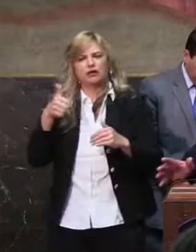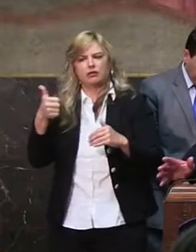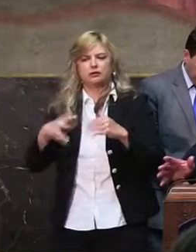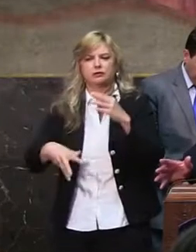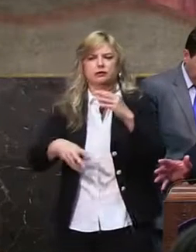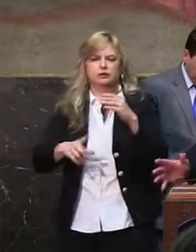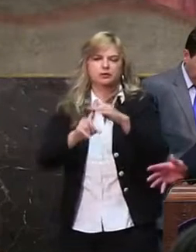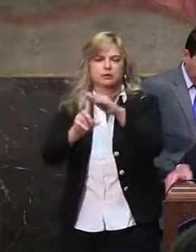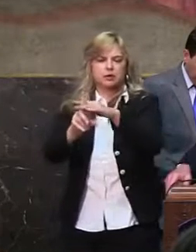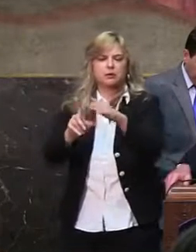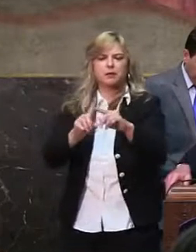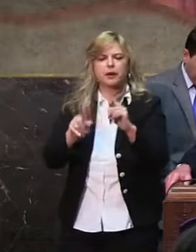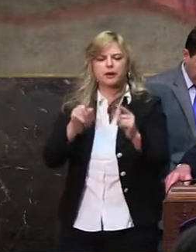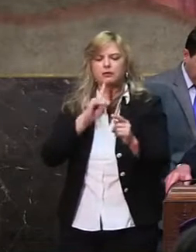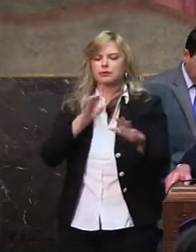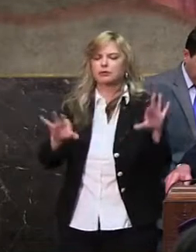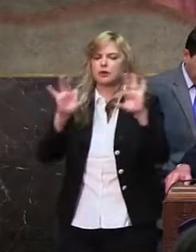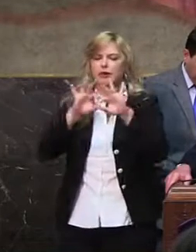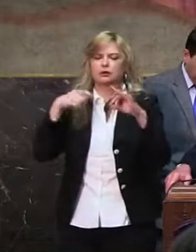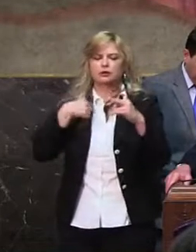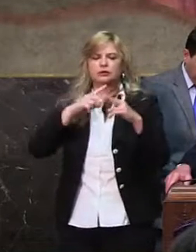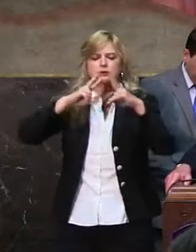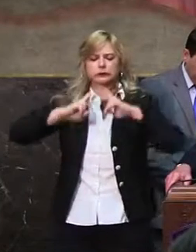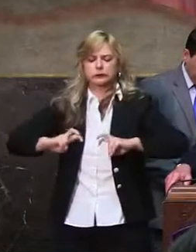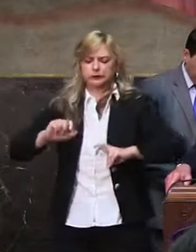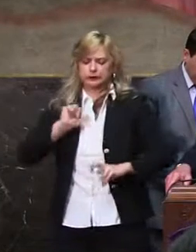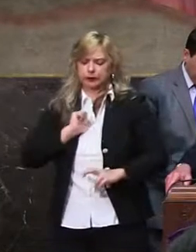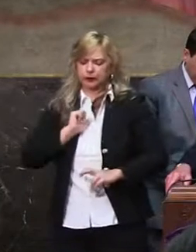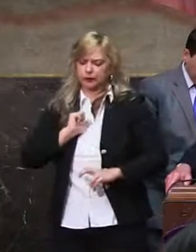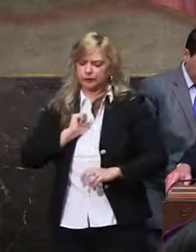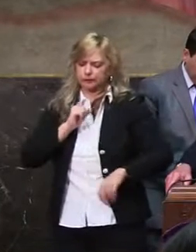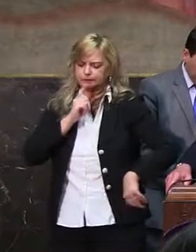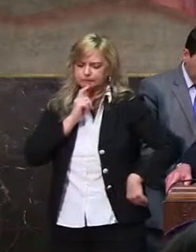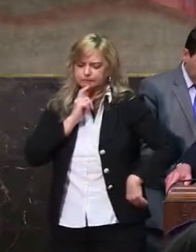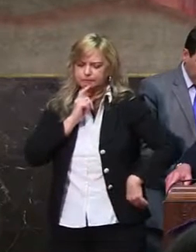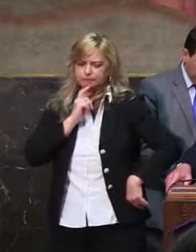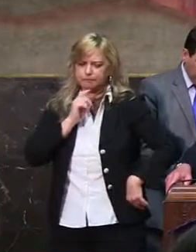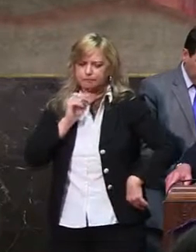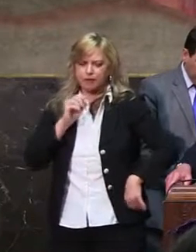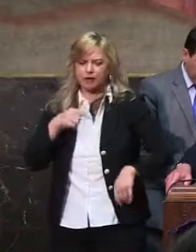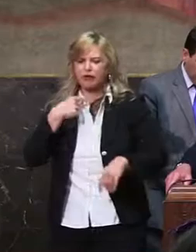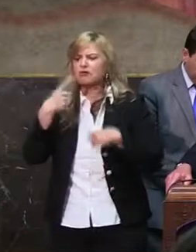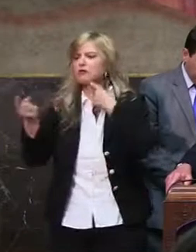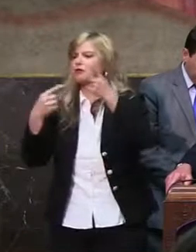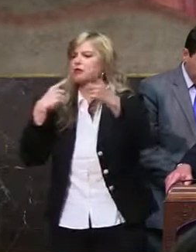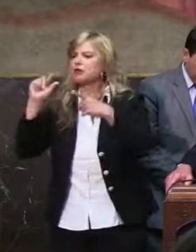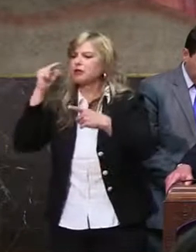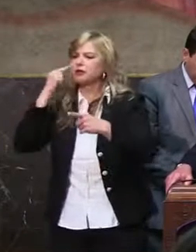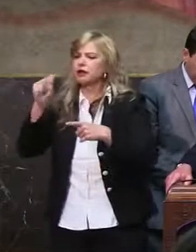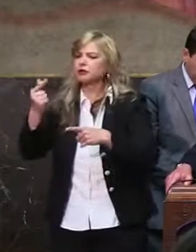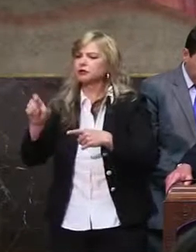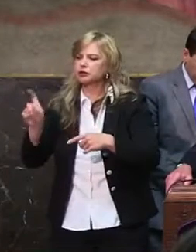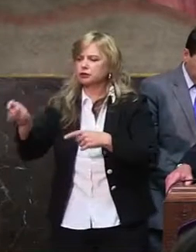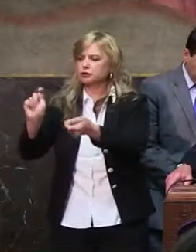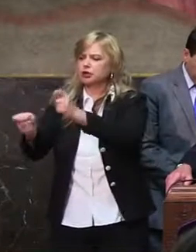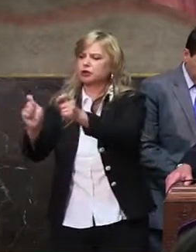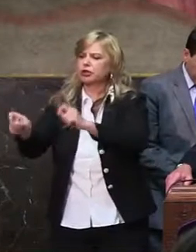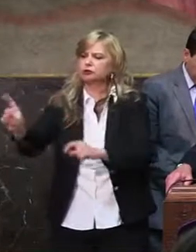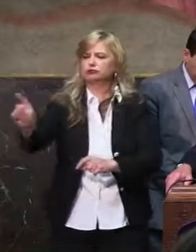take a hard look at ourselves and say you know what rather than telling all these government agencies you need to change the way we do business it's time